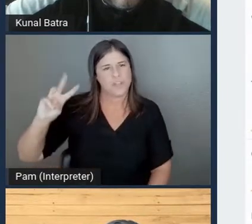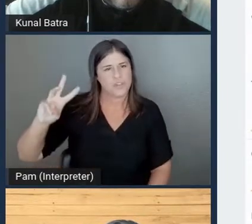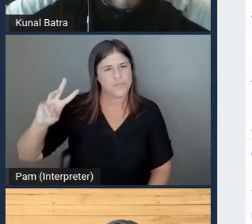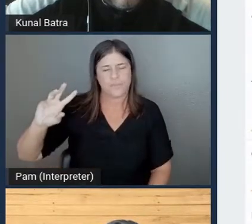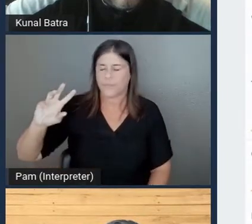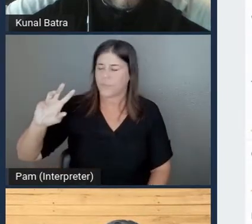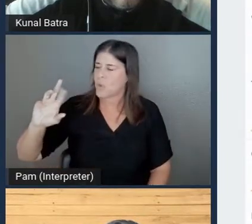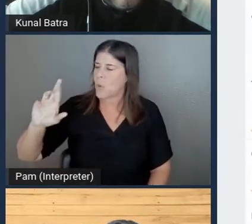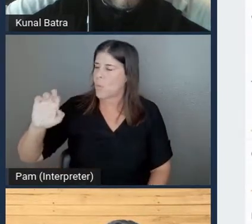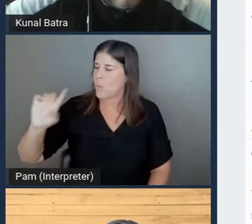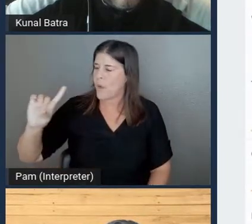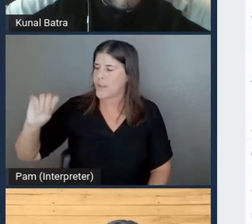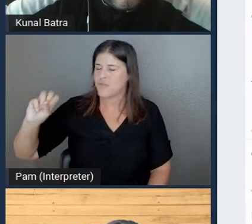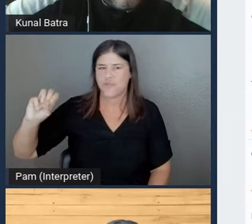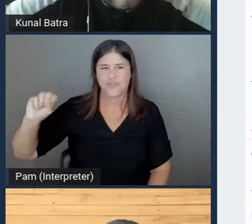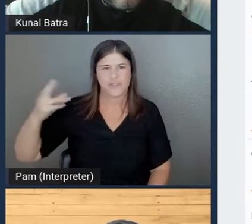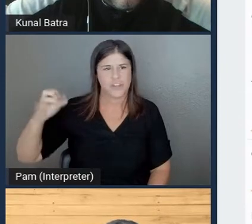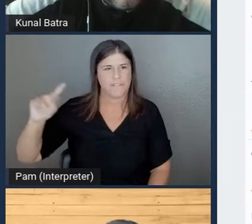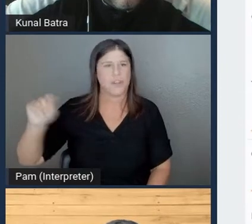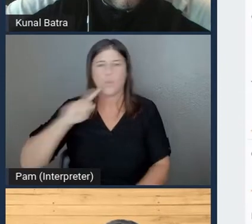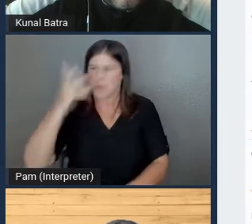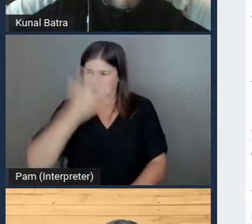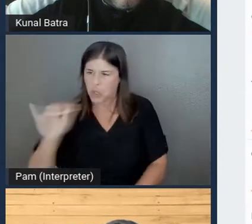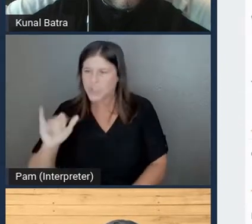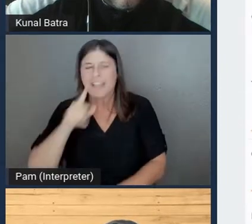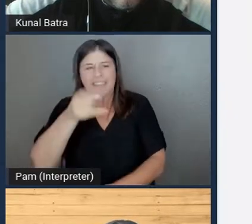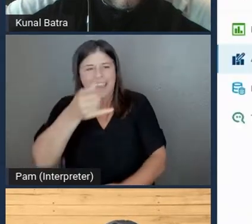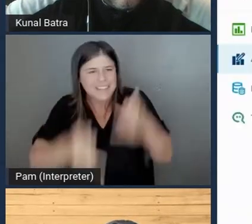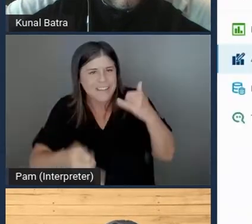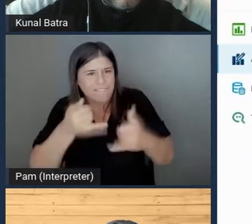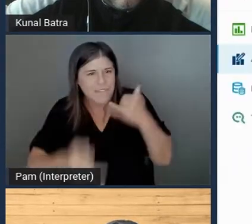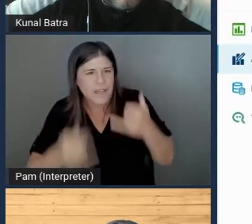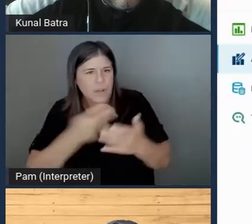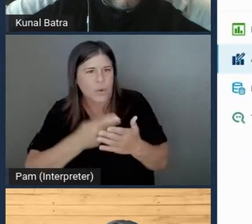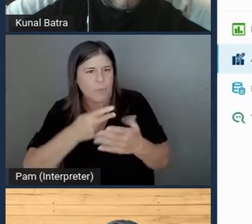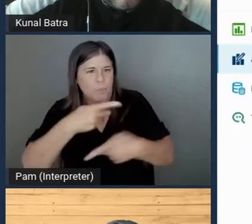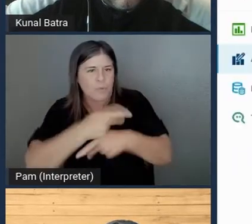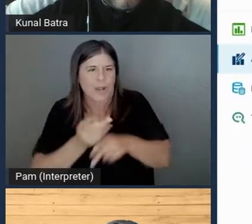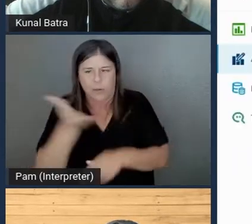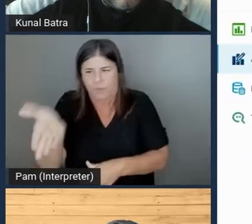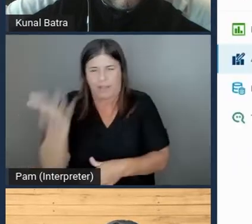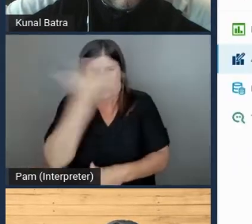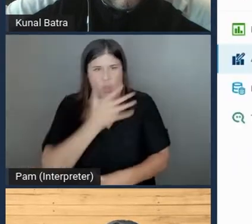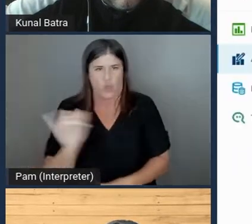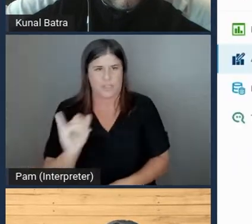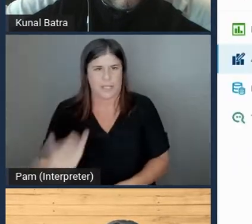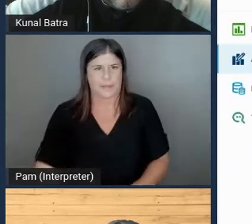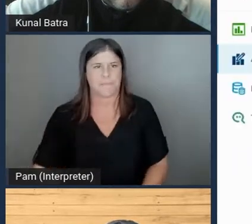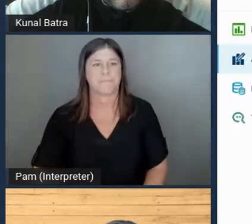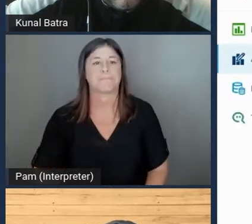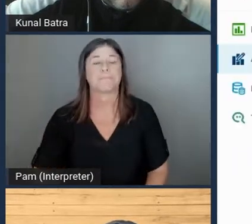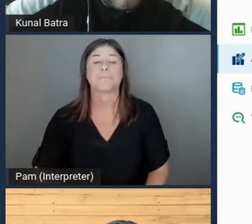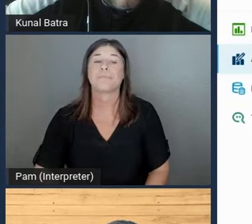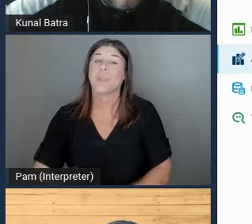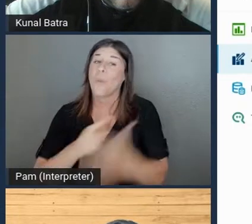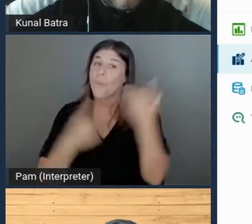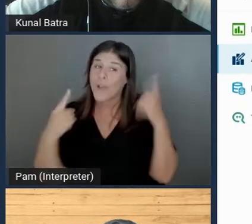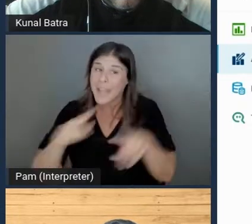will look like. So this would be the end product. Now, what goes behind creating this end product